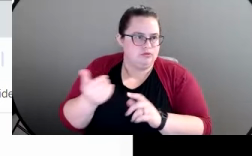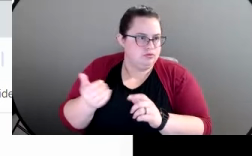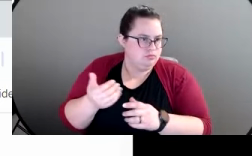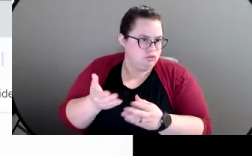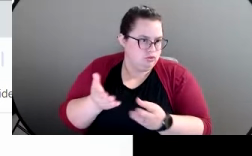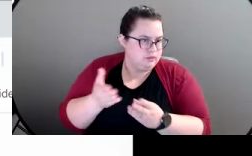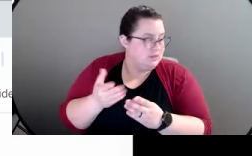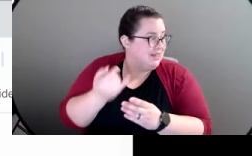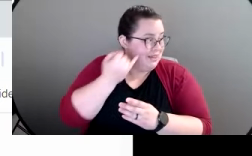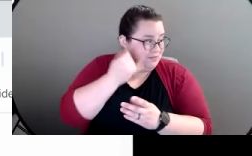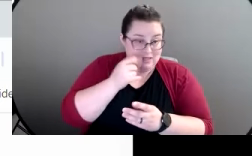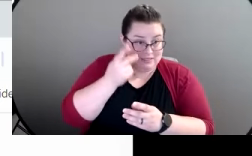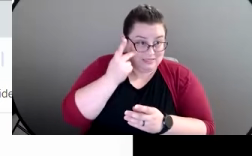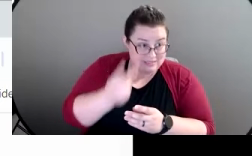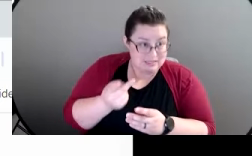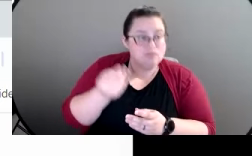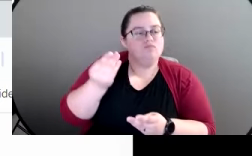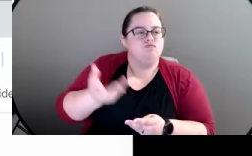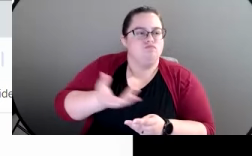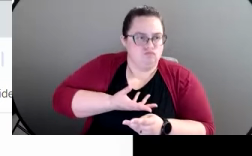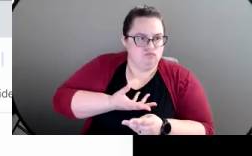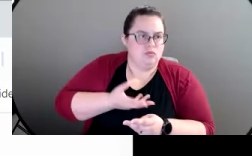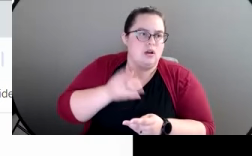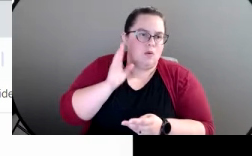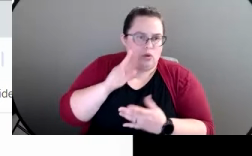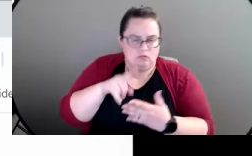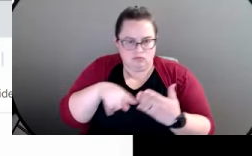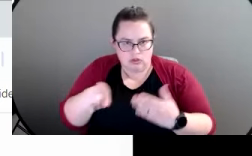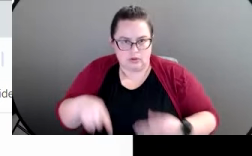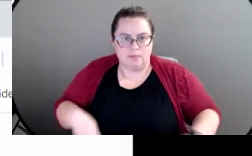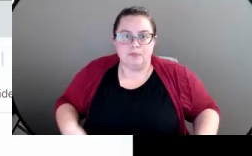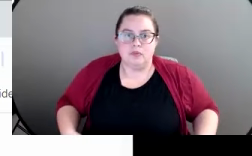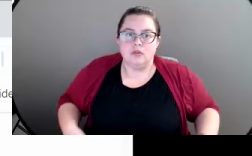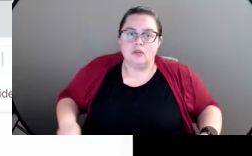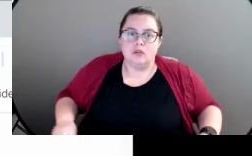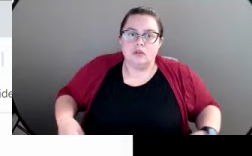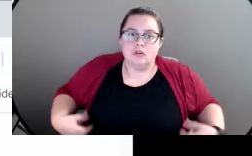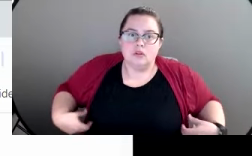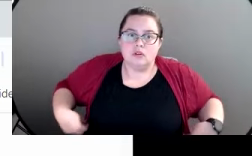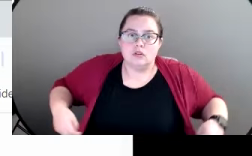Yeah, just let me know and, I'll check it out. Yeah.